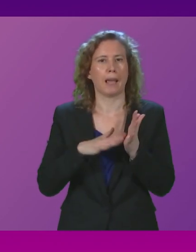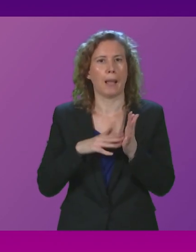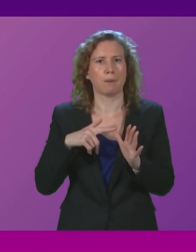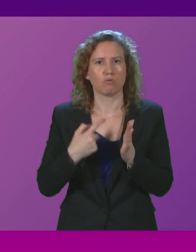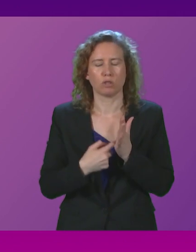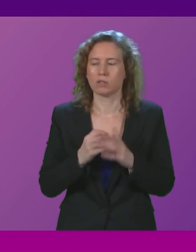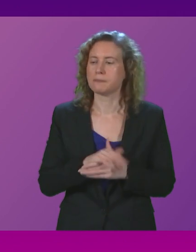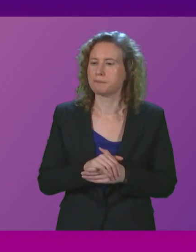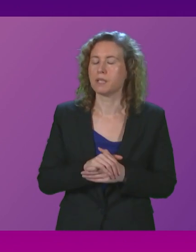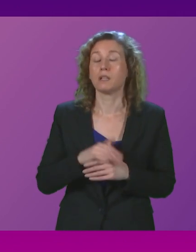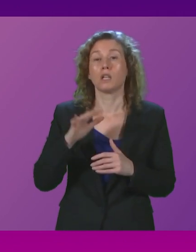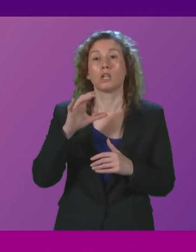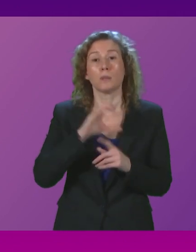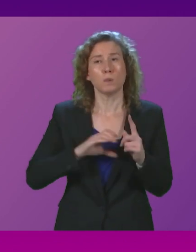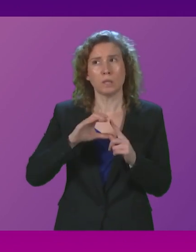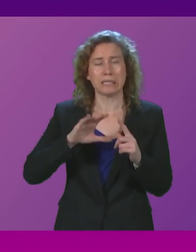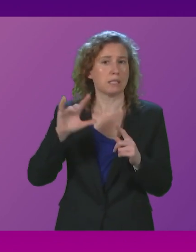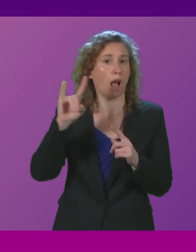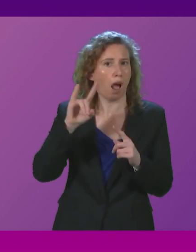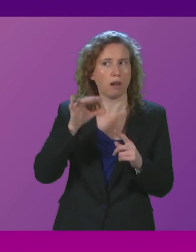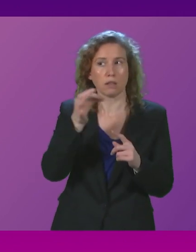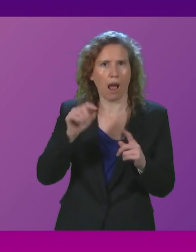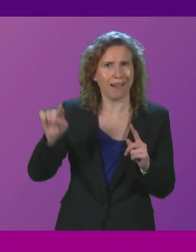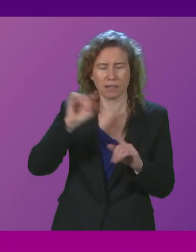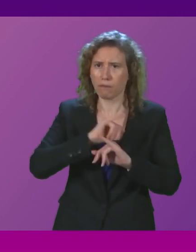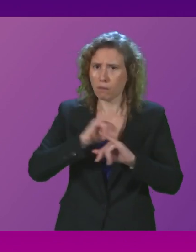Communities across the Highlands and Islands are experiencing extreme fuel poverty.